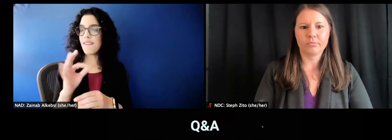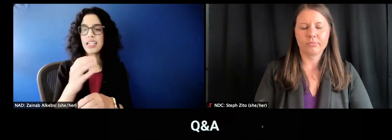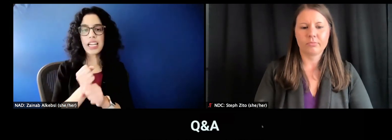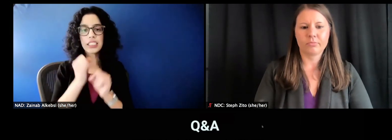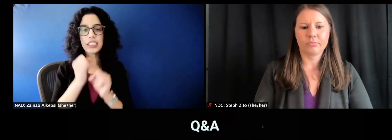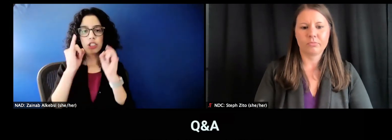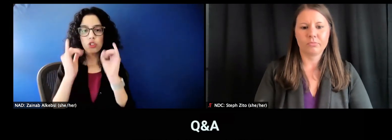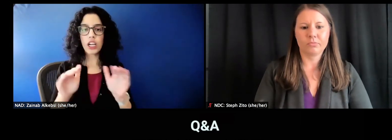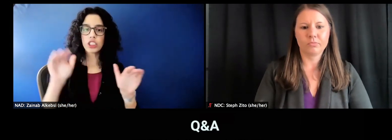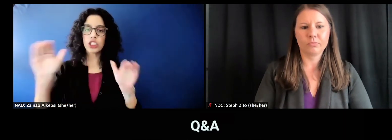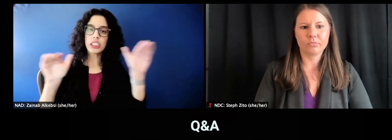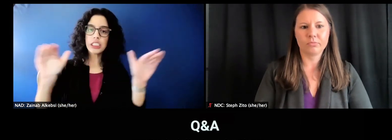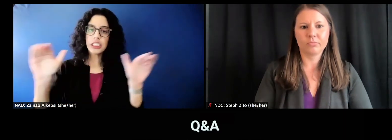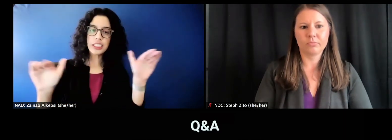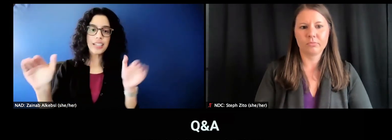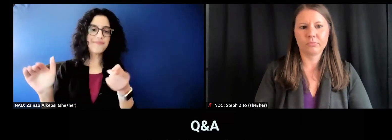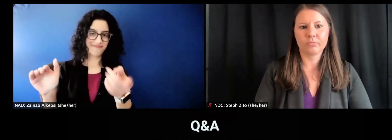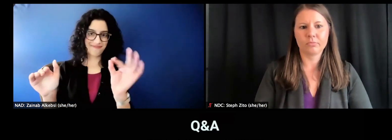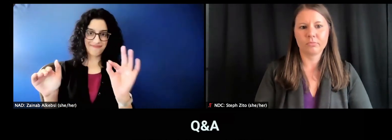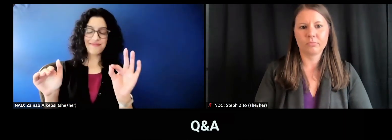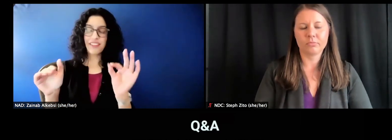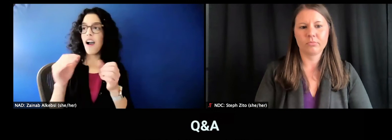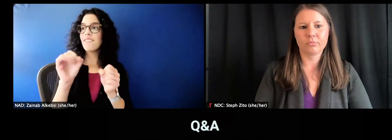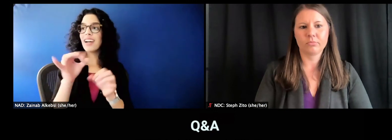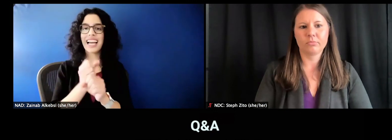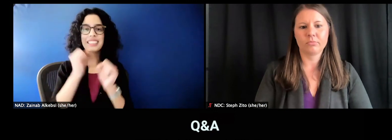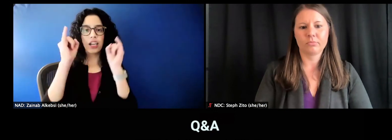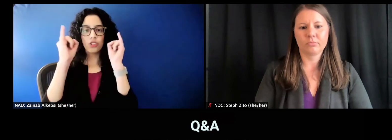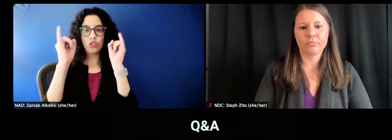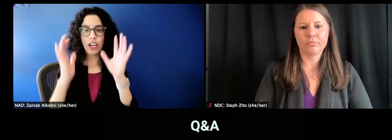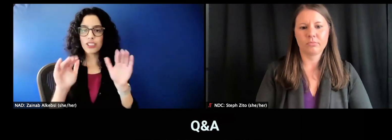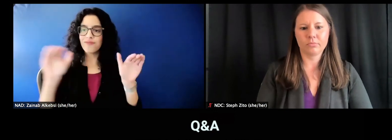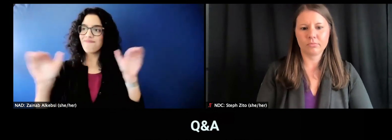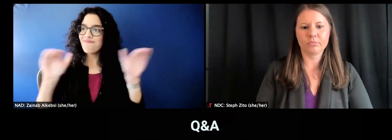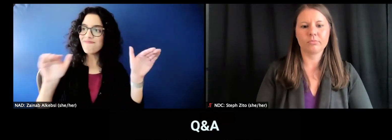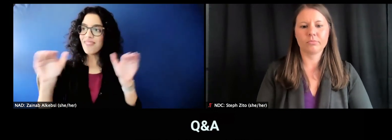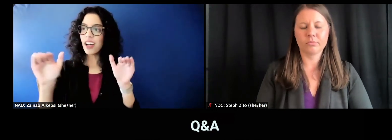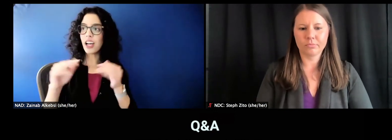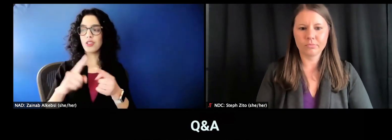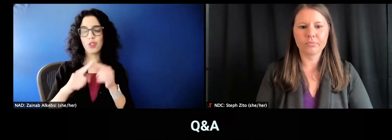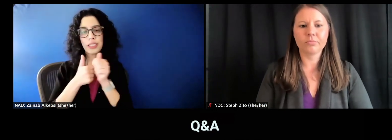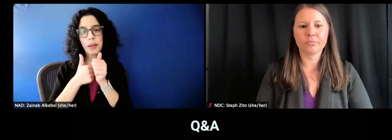instructors to comply throughout the term and now we have it up on the slide. Perfect.